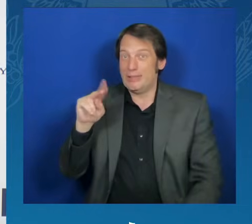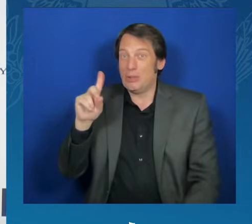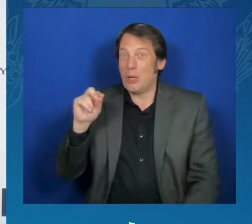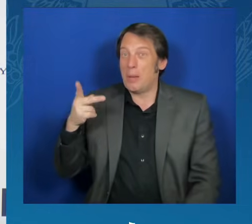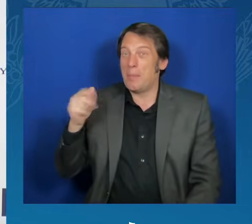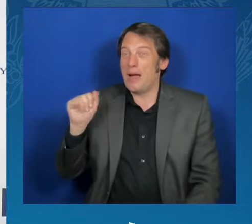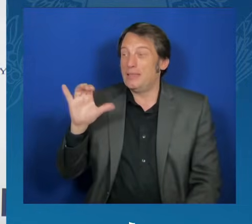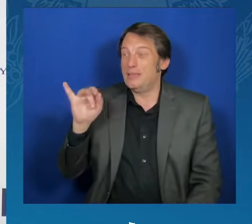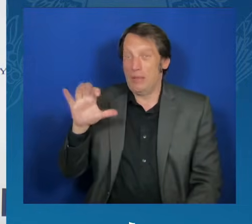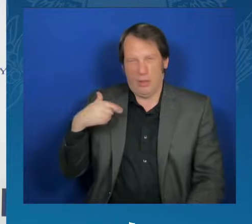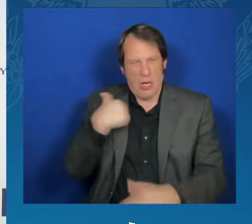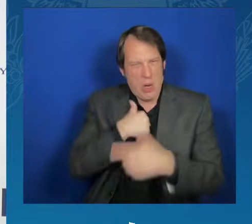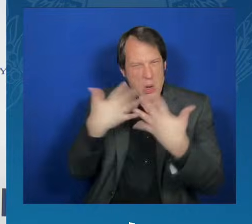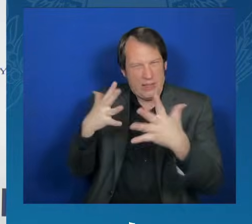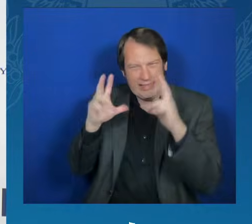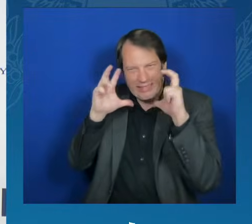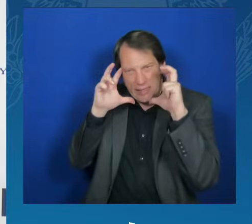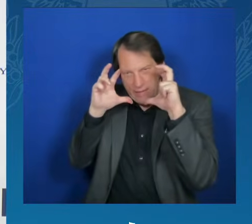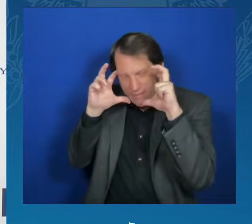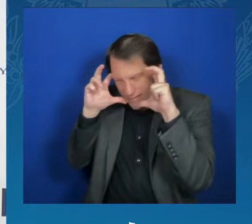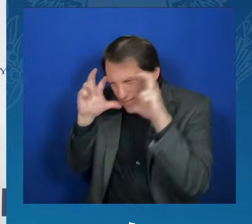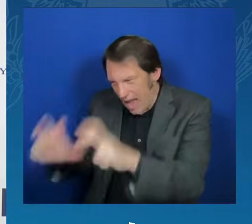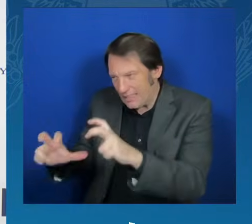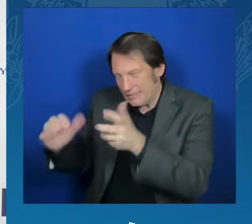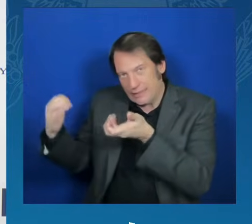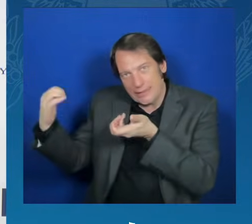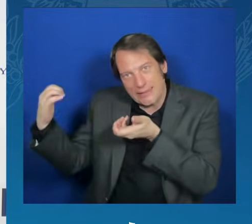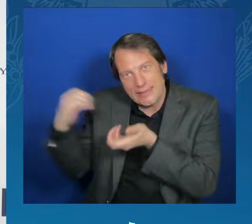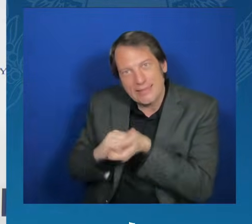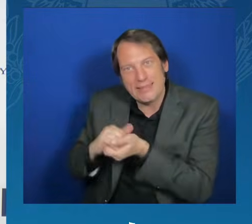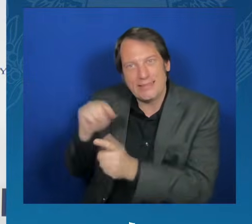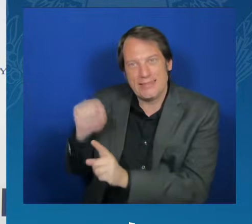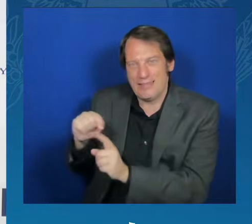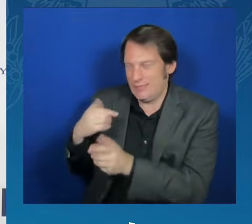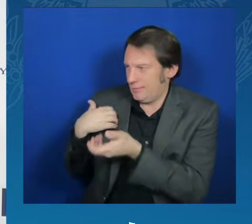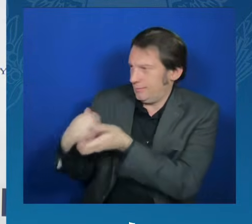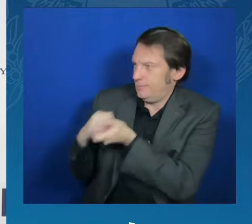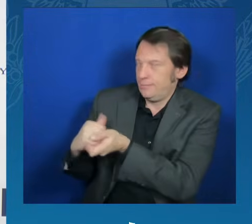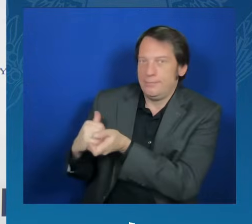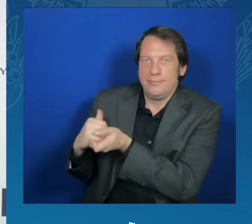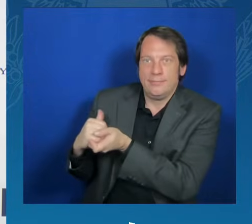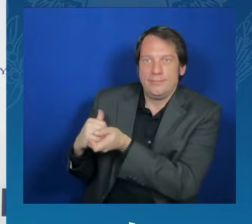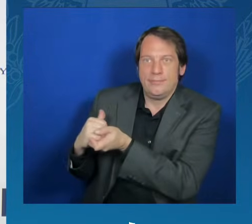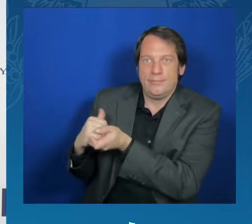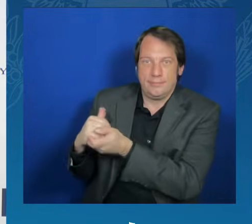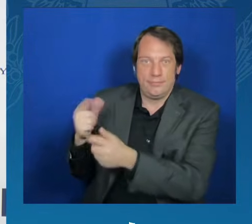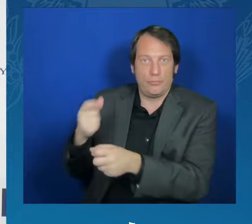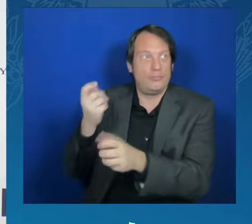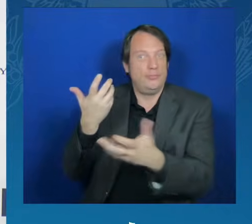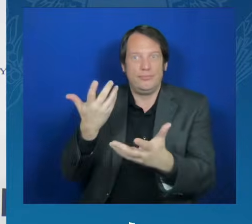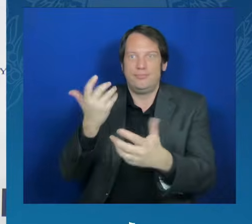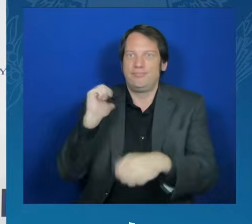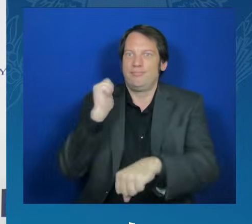and created new ones to ensure peace and security and, of course, the free flow of commerce.